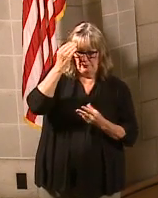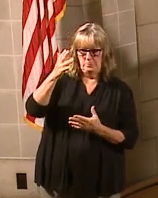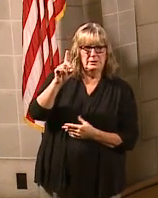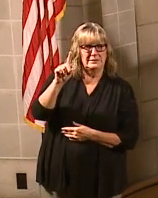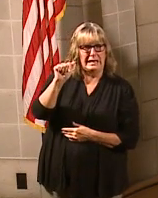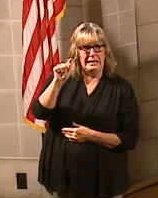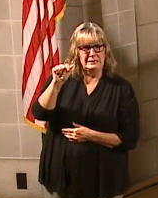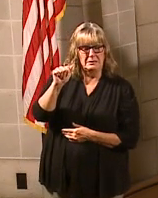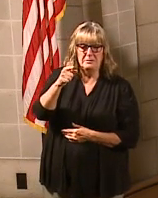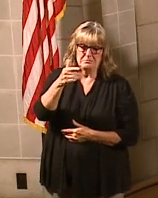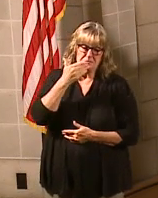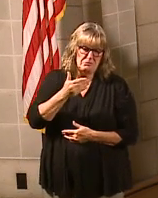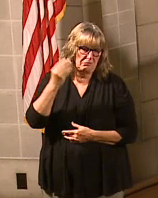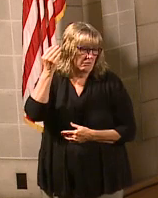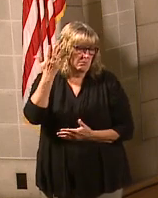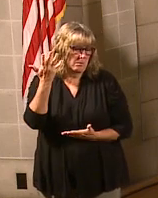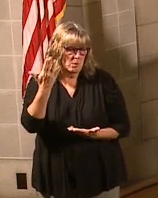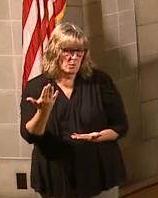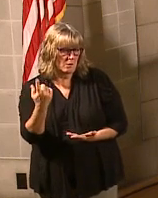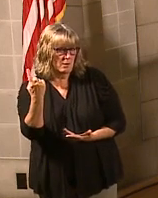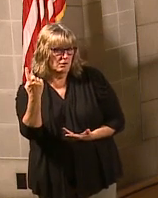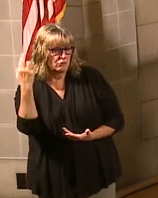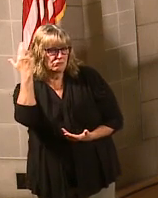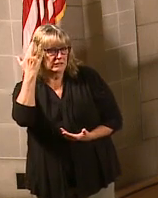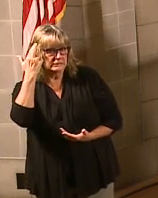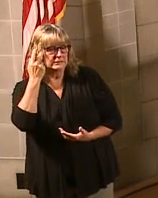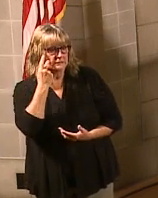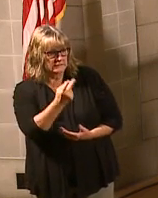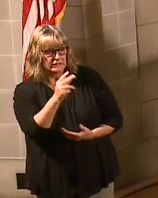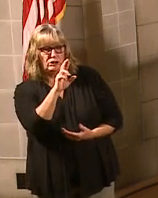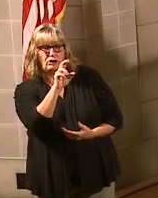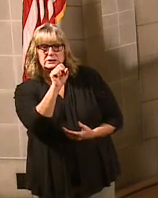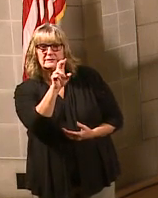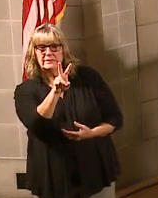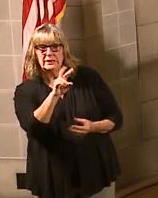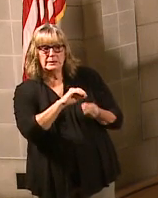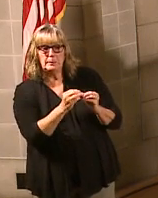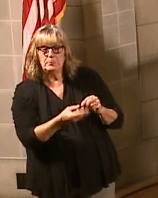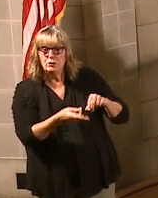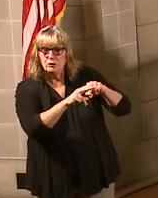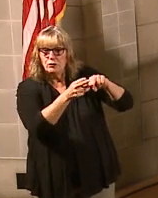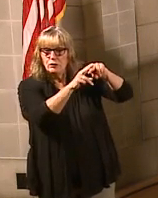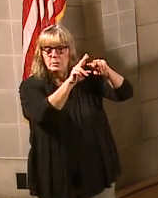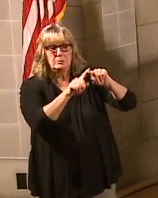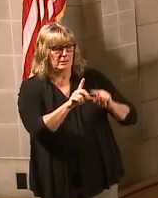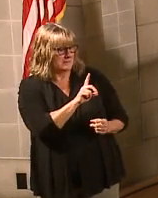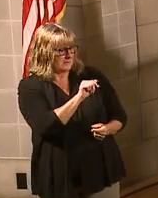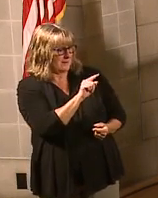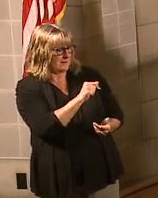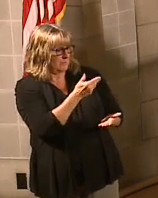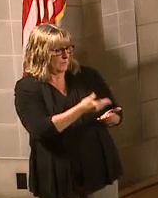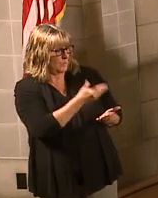EARLIER THAN THE NORMAL RSV SEASON. I HAVE NOT SEEN DATA ON THAT.